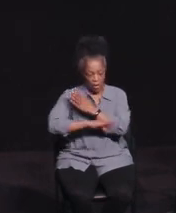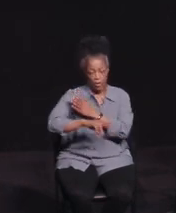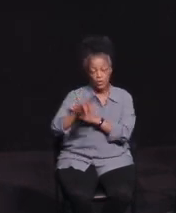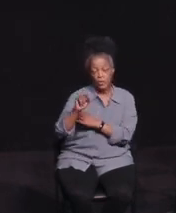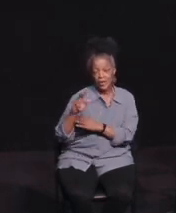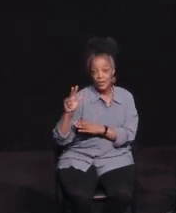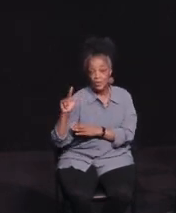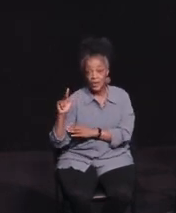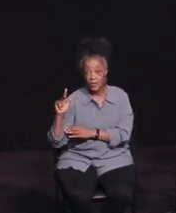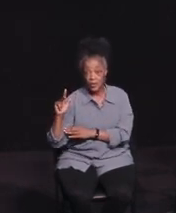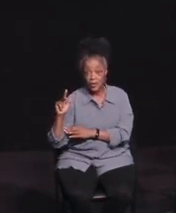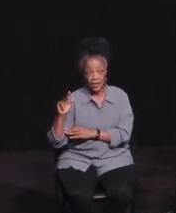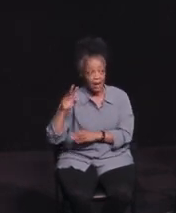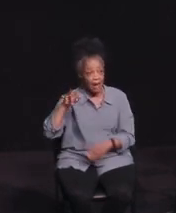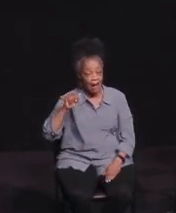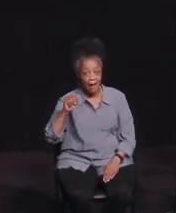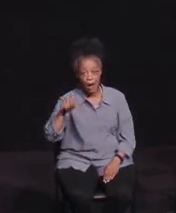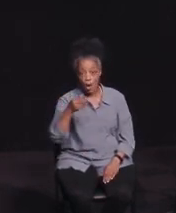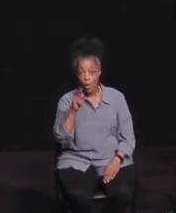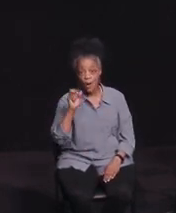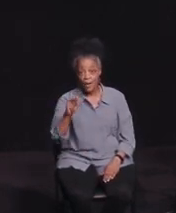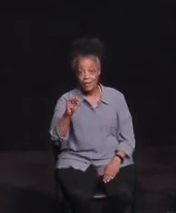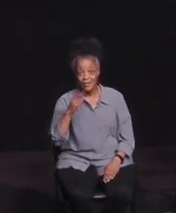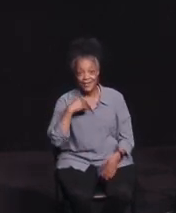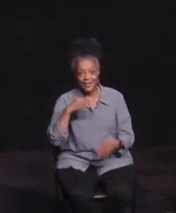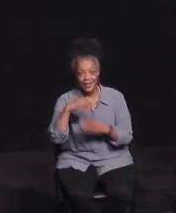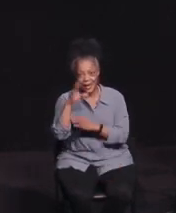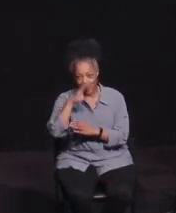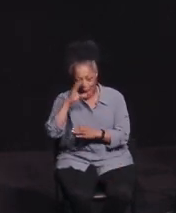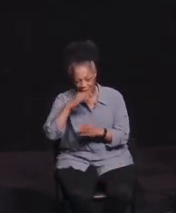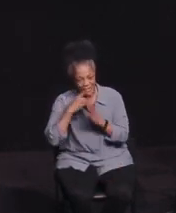Ajuan's illustrations and comics have appeared in several